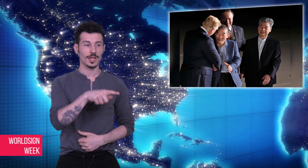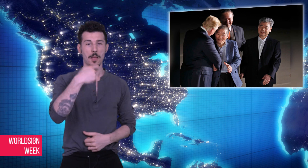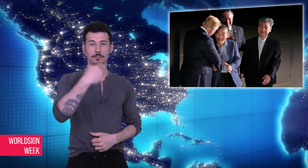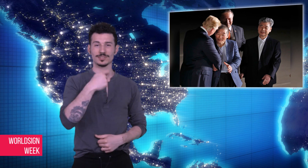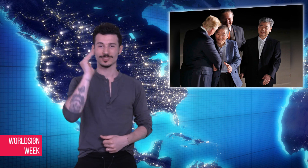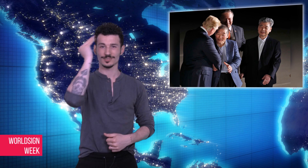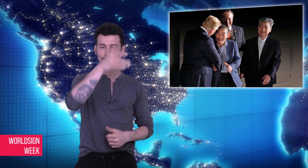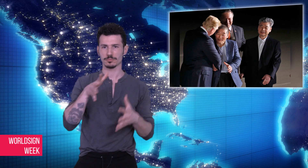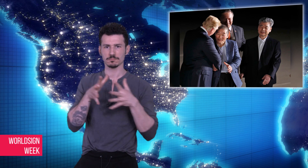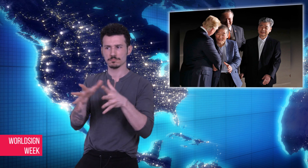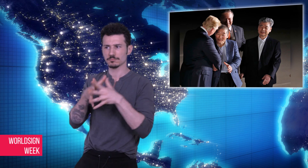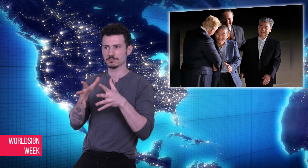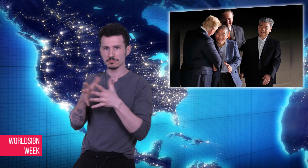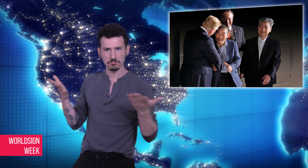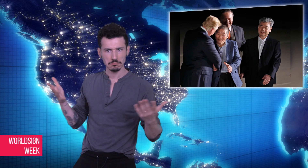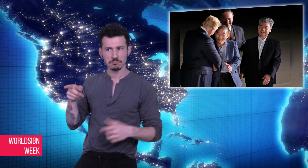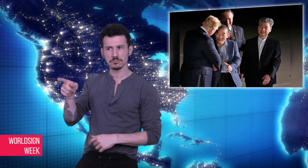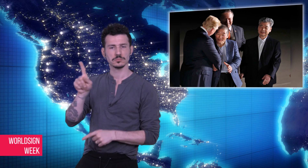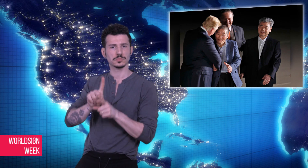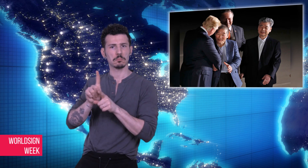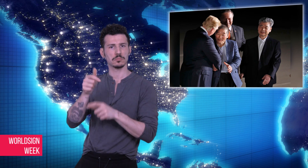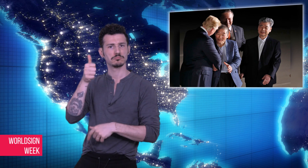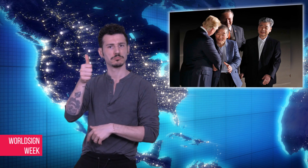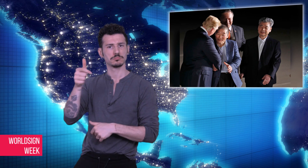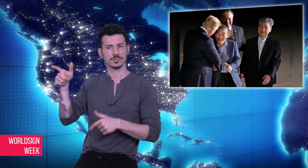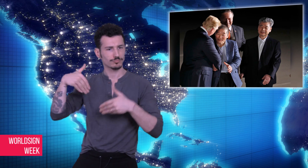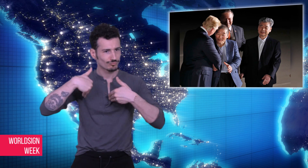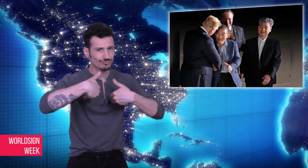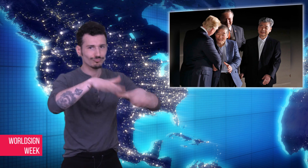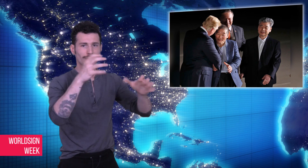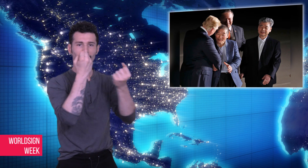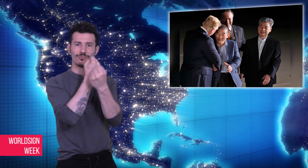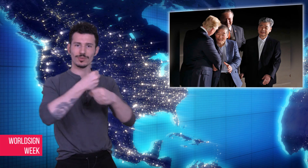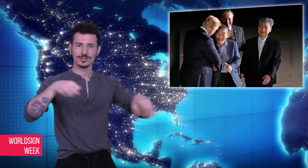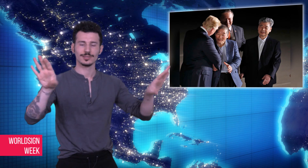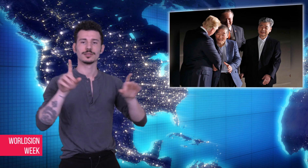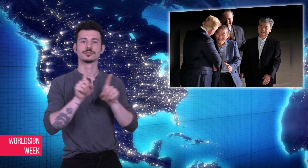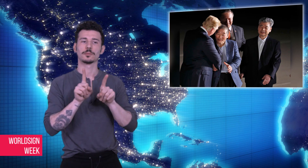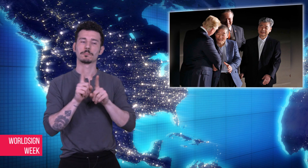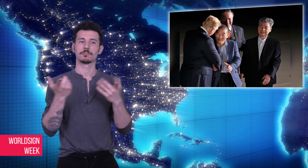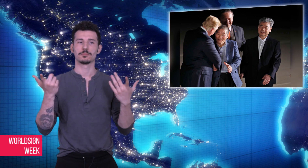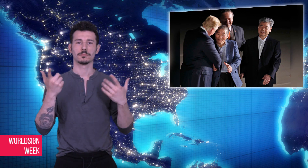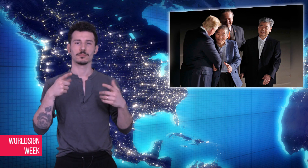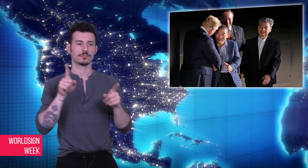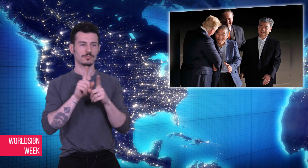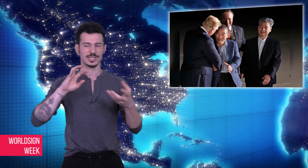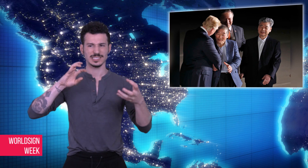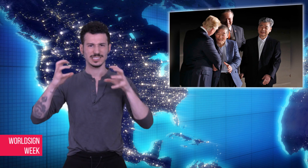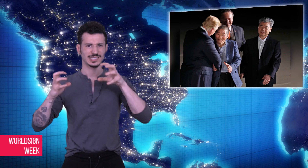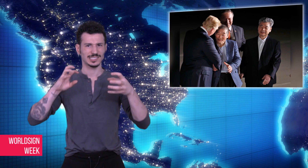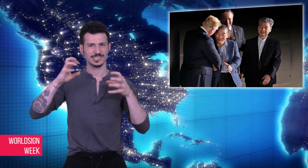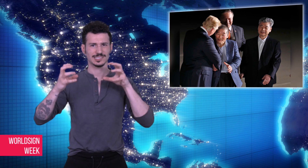12th. Trump “hailed their release as a potential breakthrough in